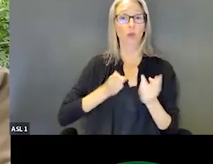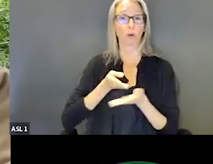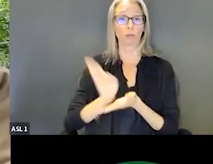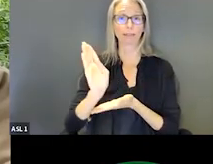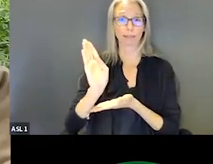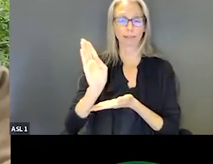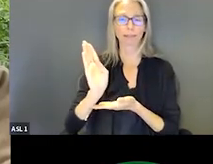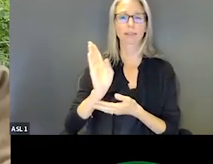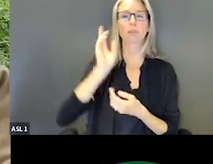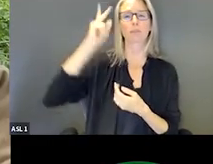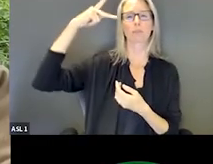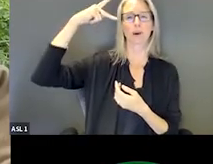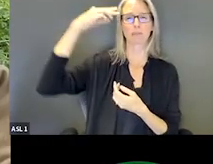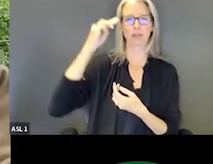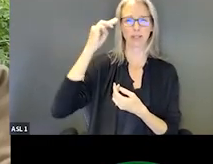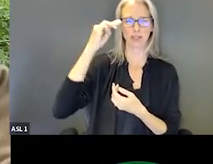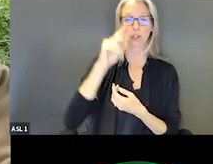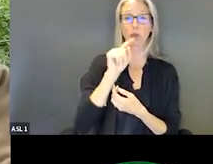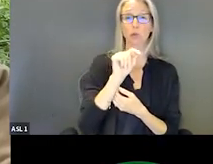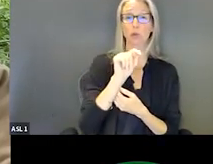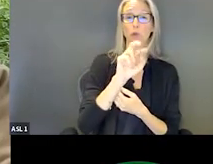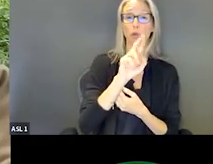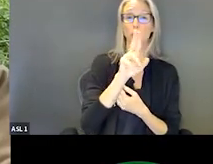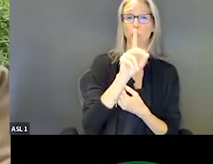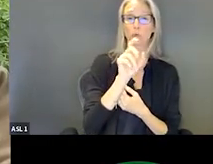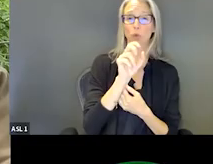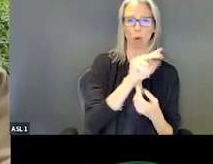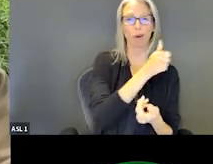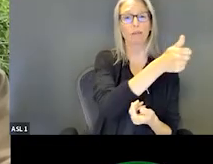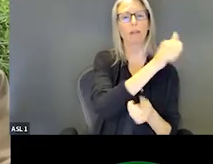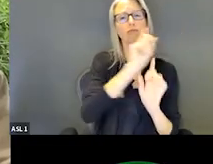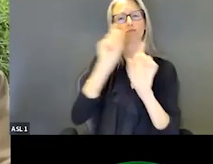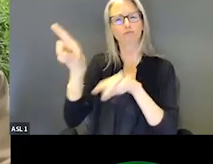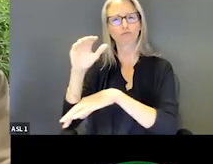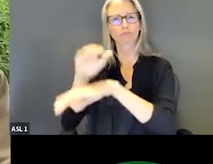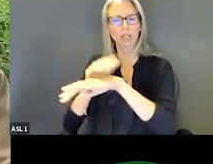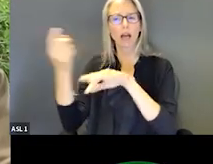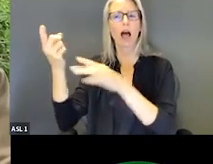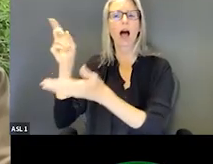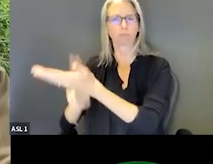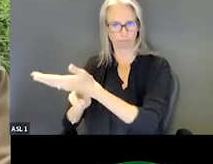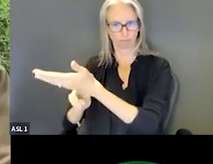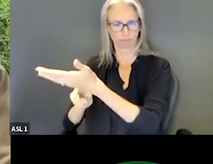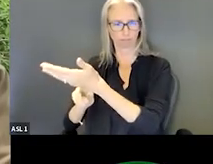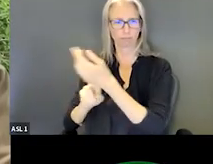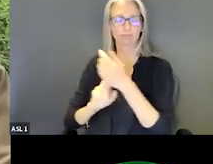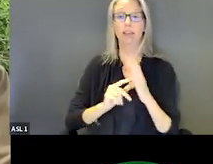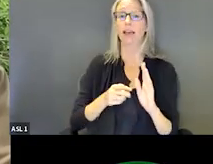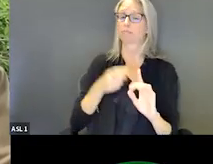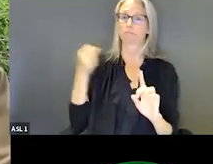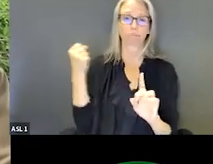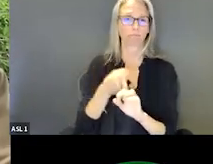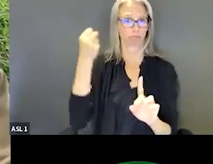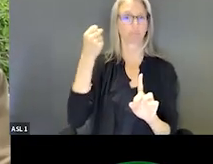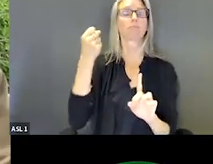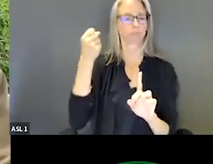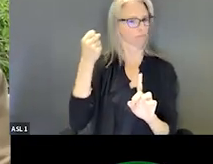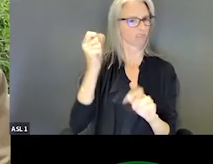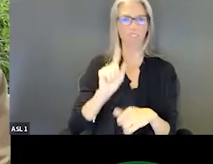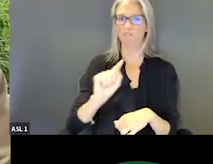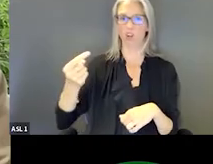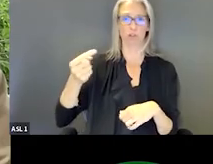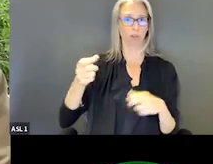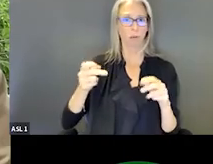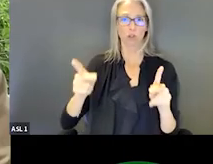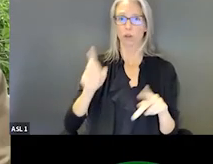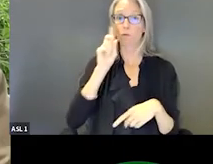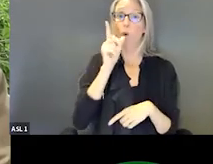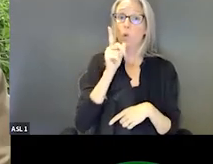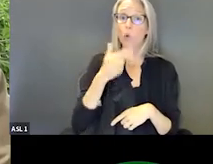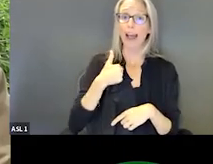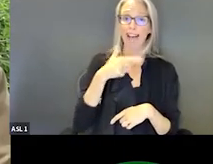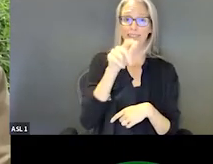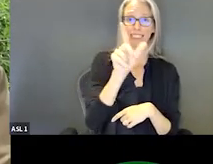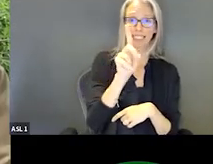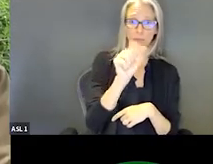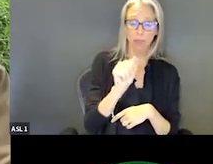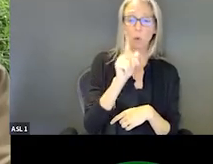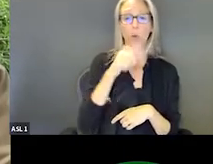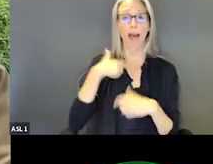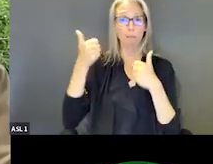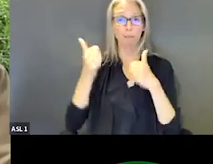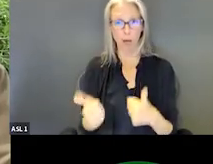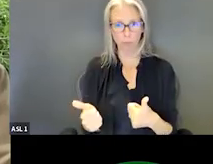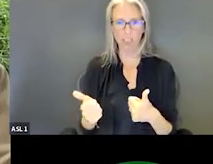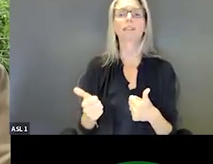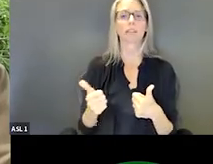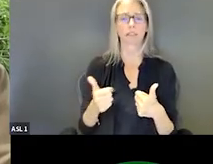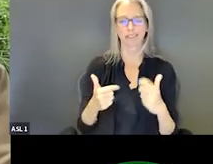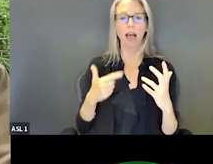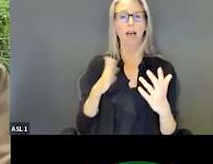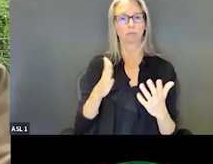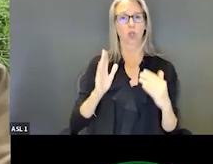for park managers and also put objective information for park visitors online.